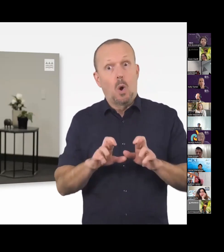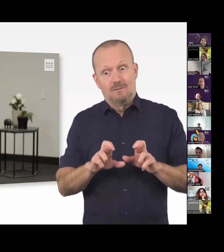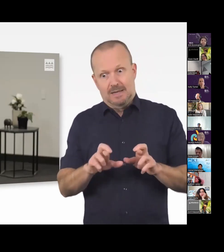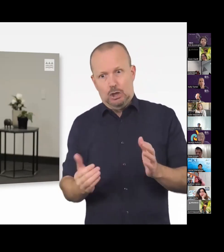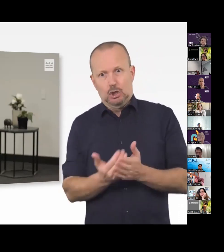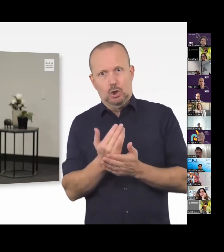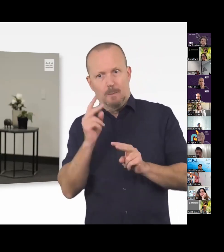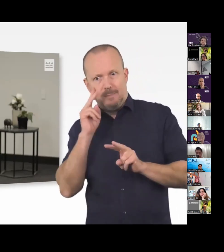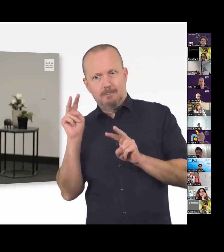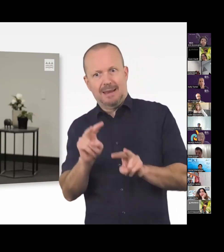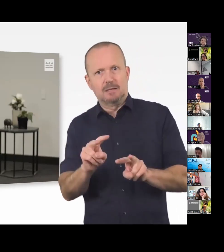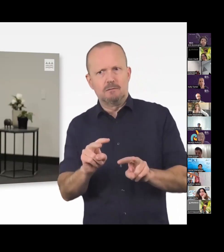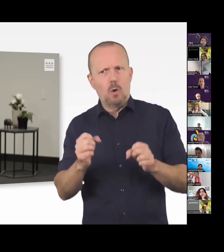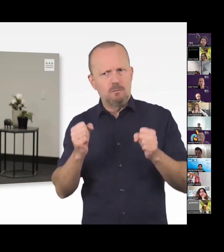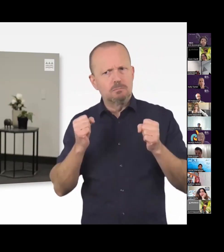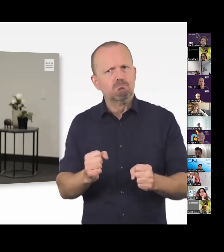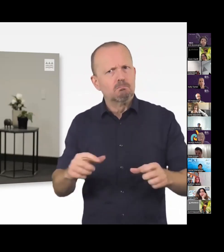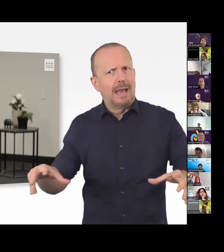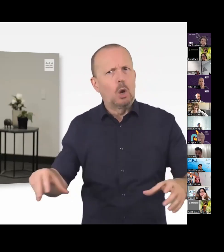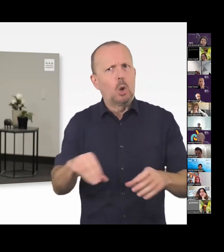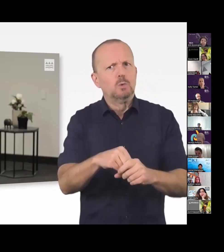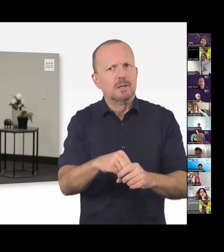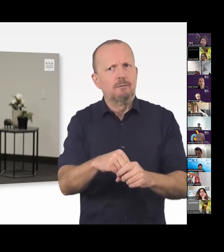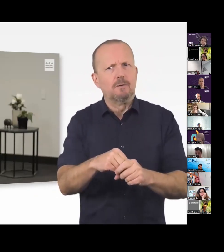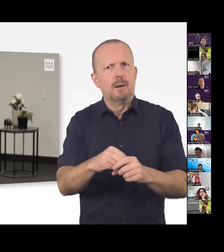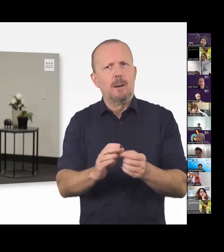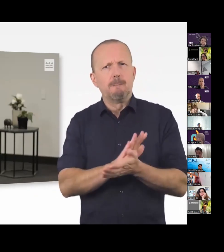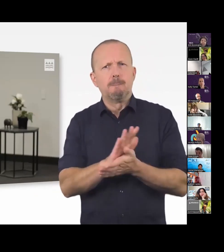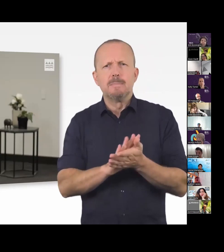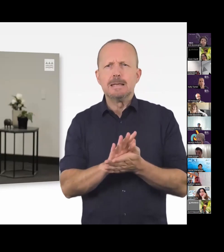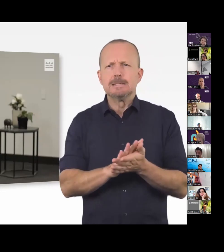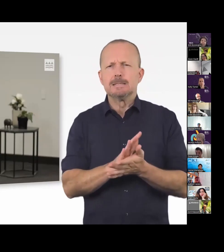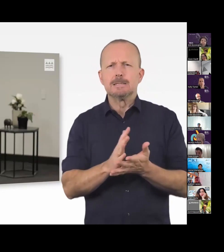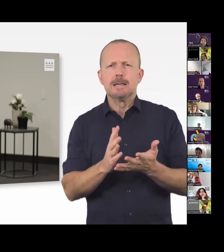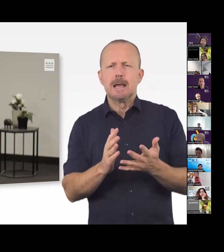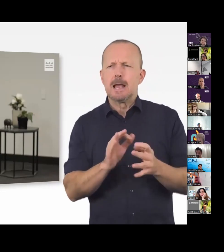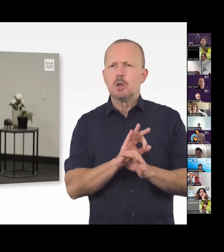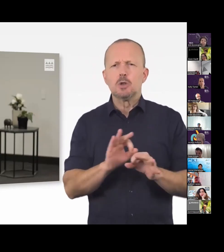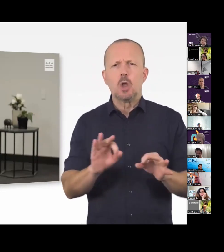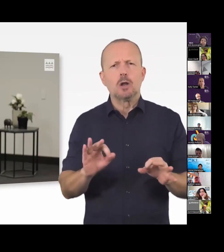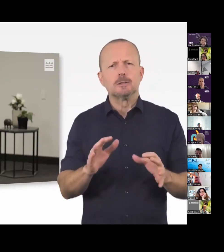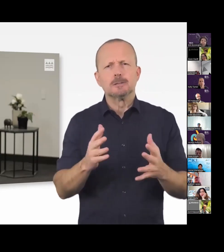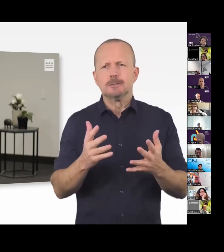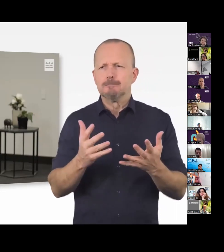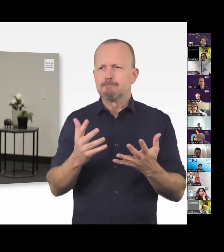hopefully having this inclusive lens will mean that it's not so much relying on the,